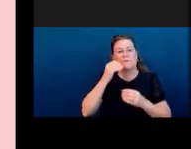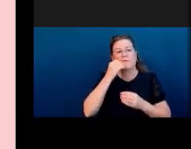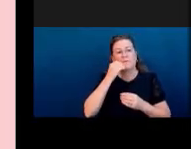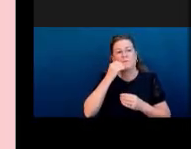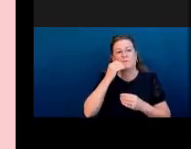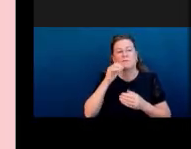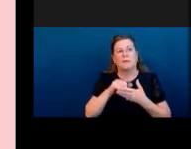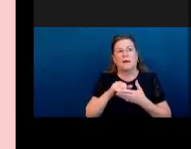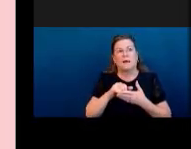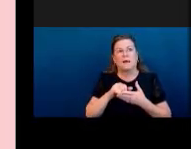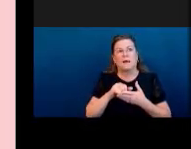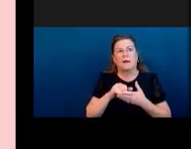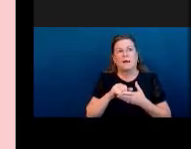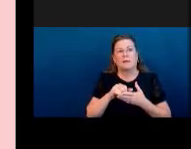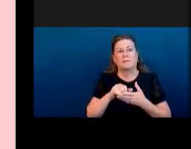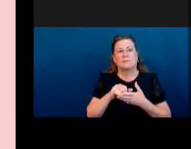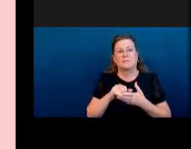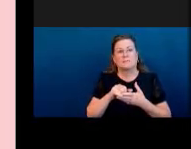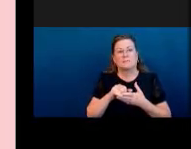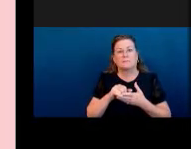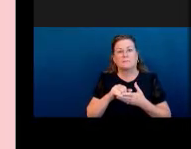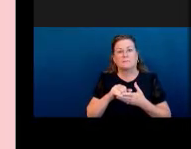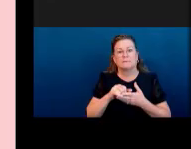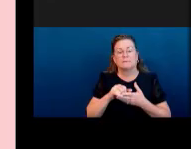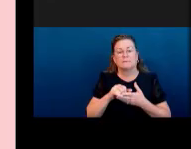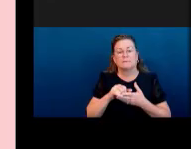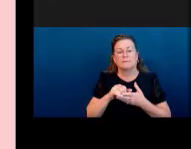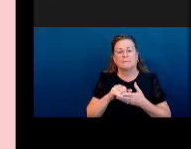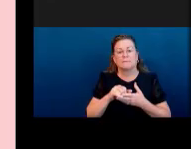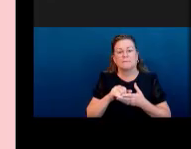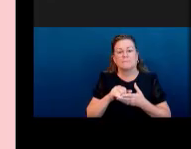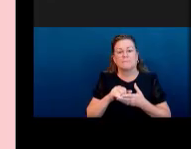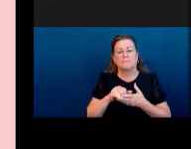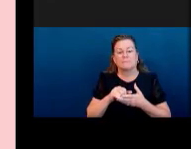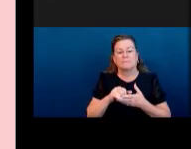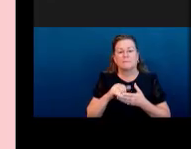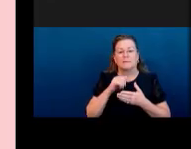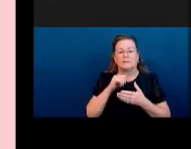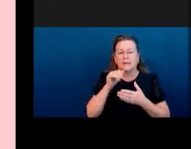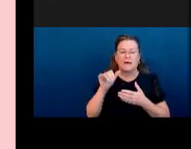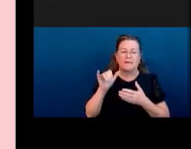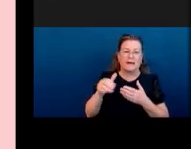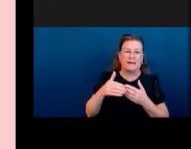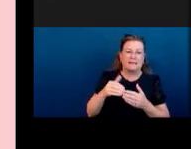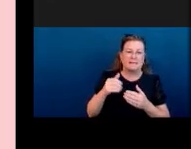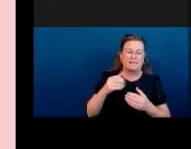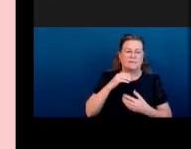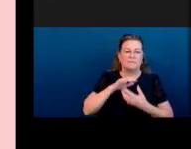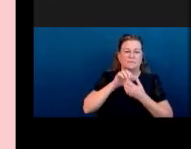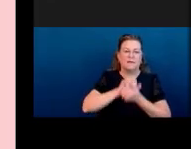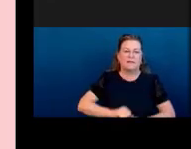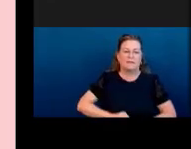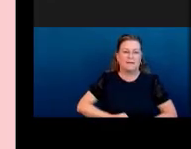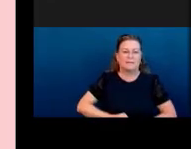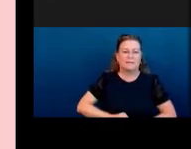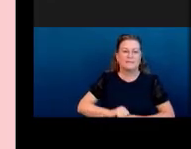are not as easy to digest as well. So what types of foods do